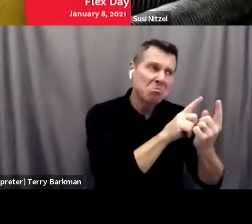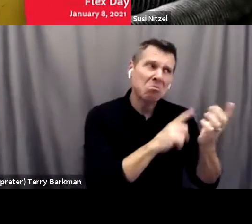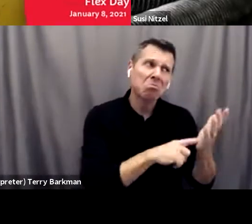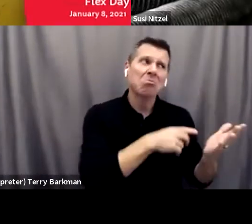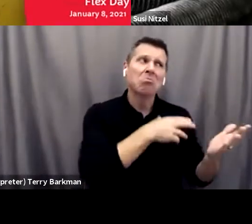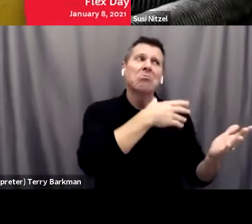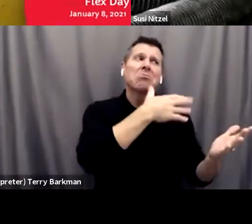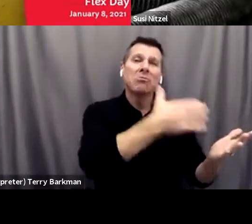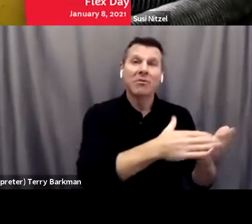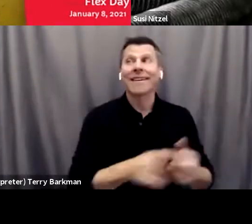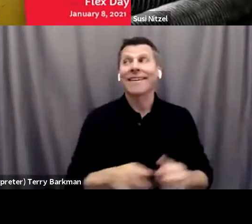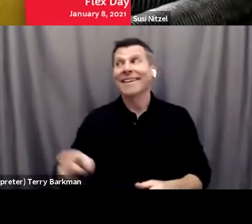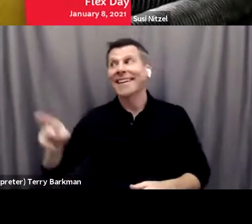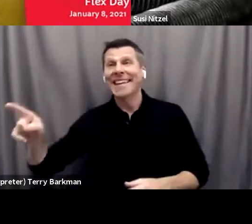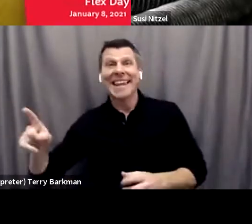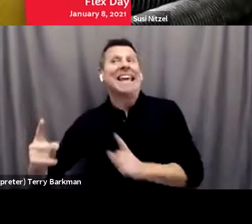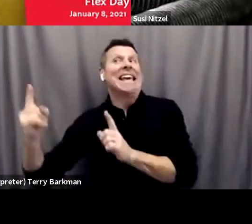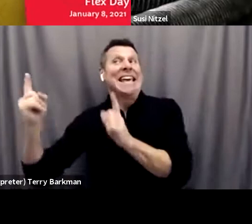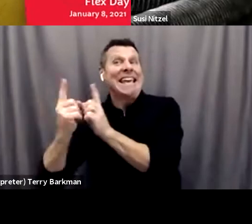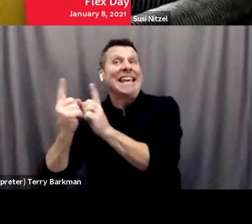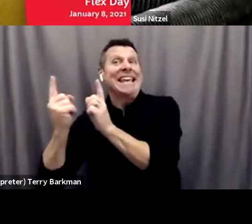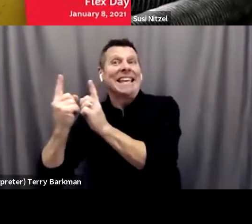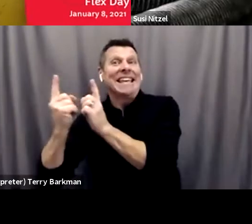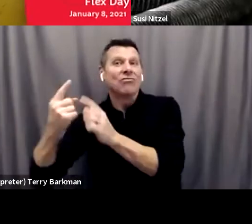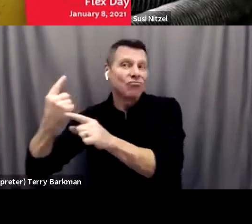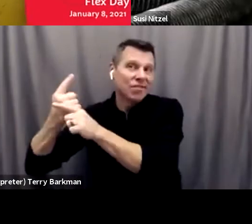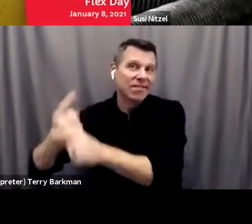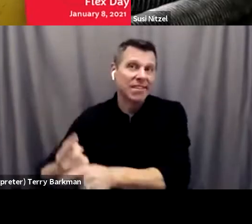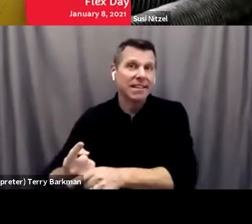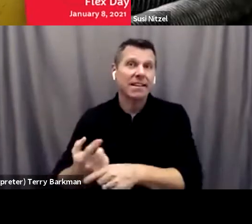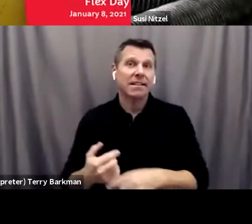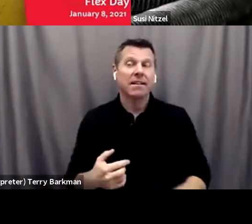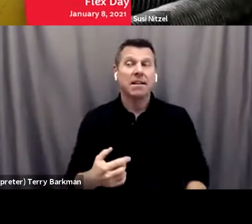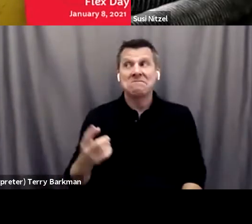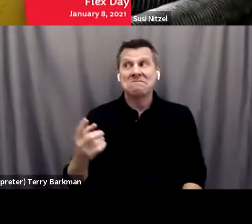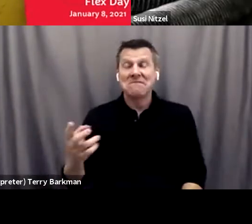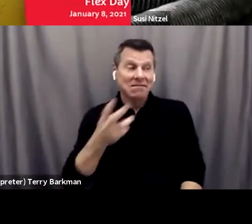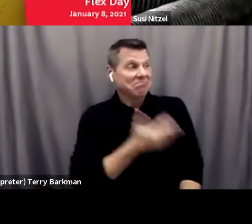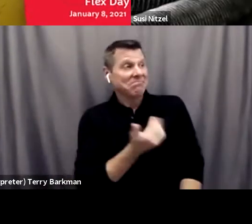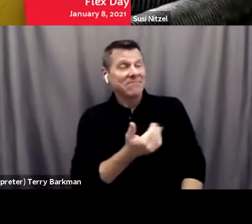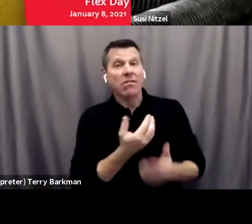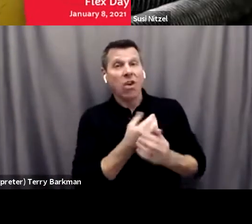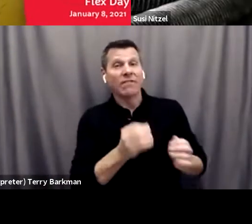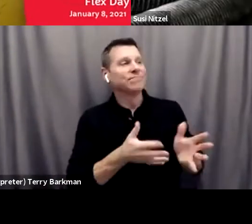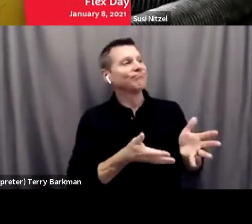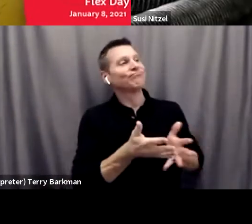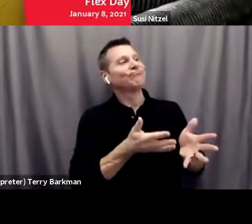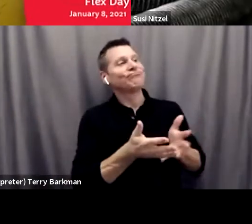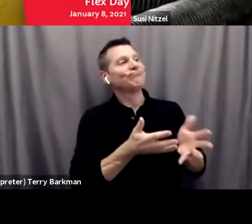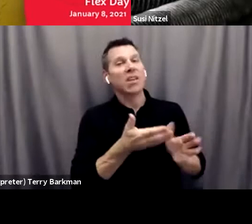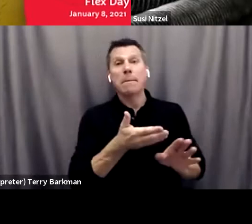of the classified professionals are the ones that, that that see the students that talk to the students before they even get to a